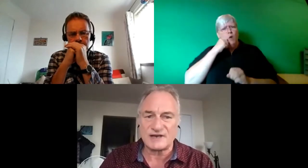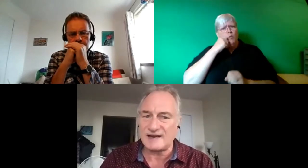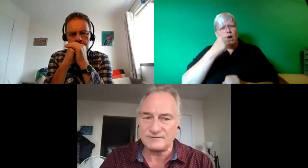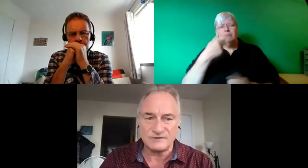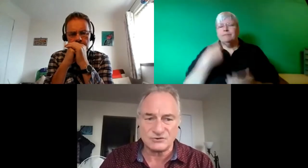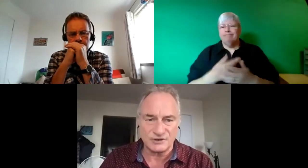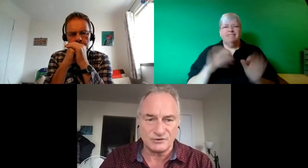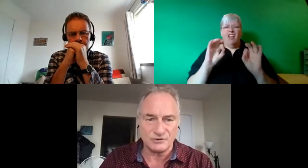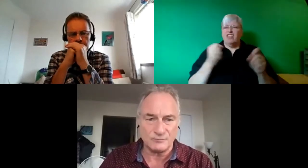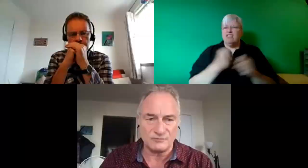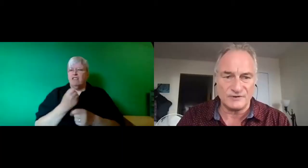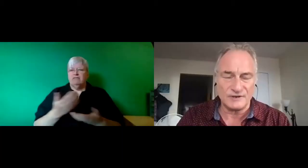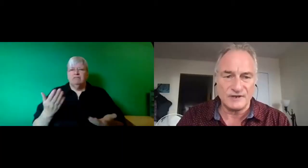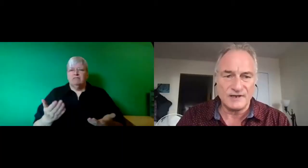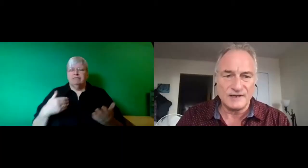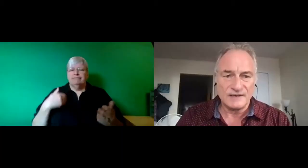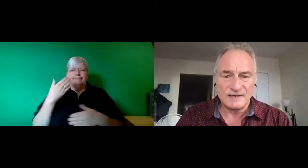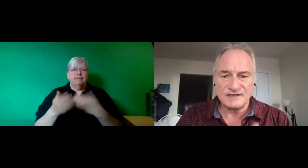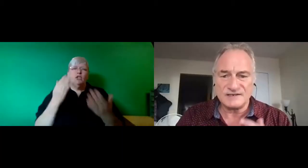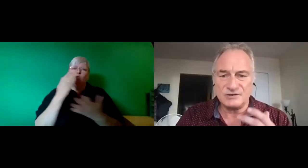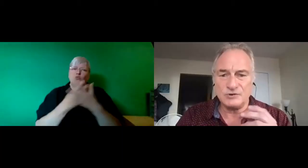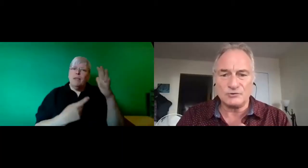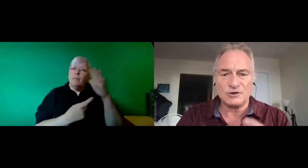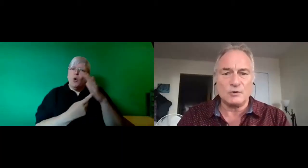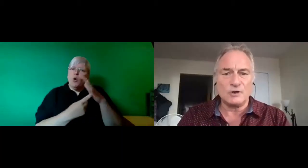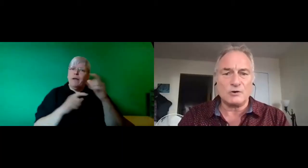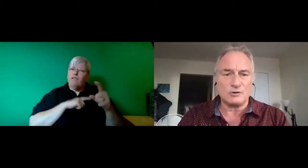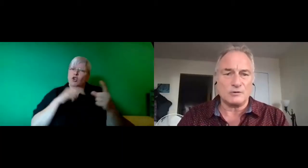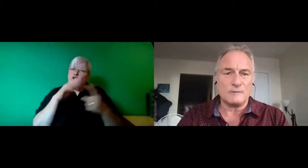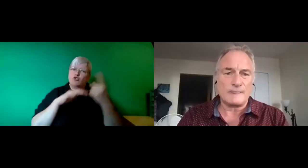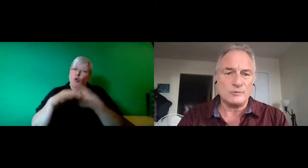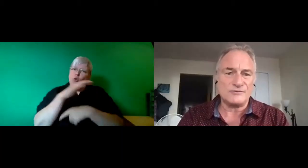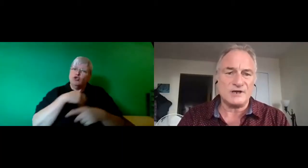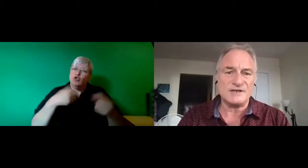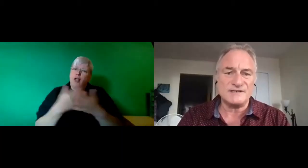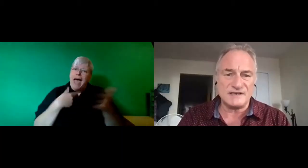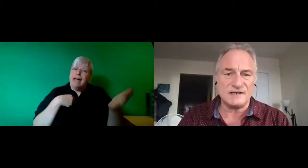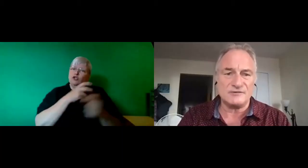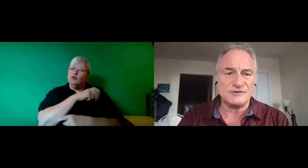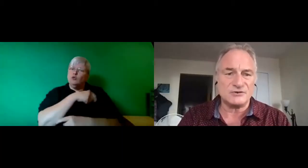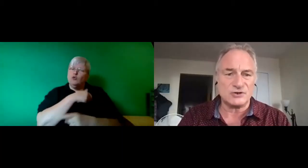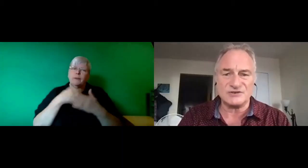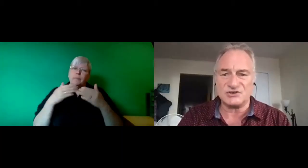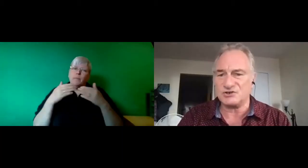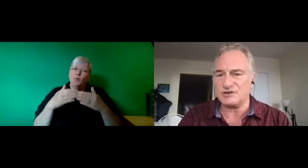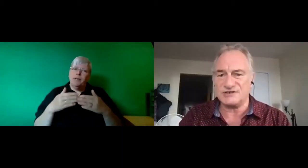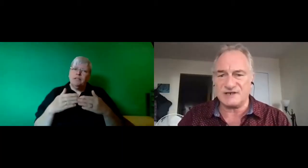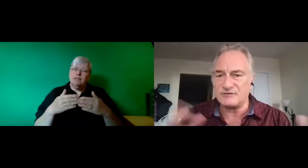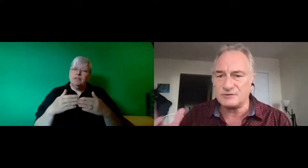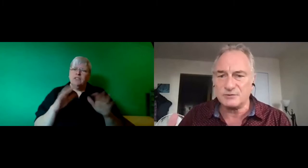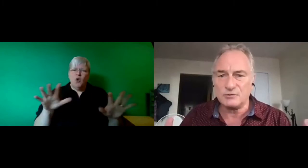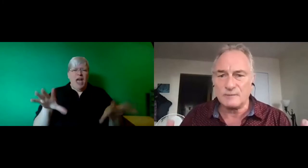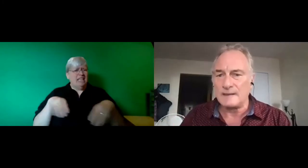and the trade union movement, is to not go along with the idea that the transition is inevitable,